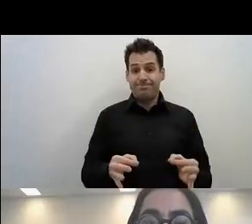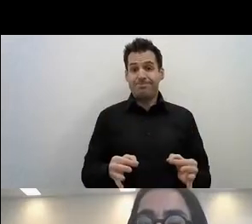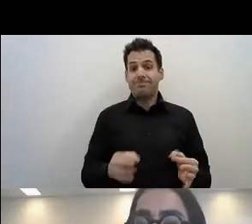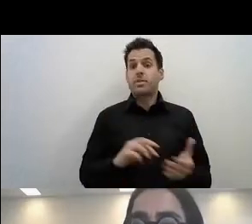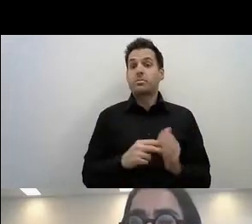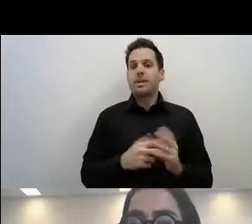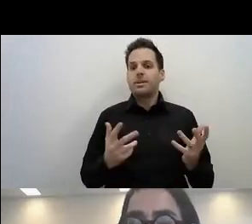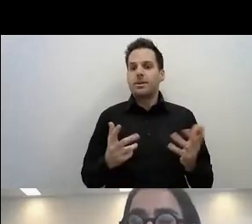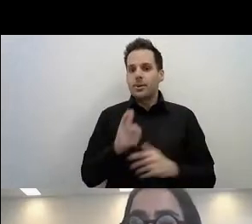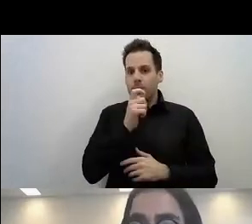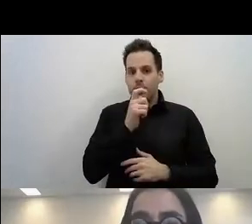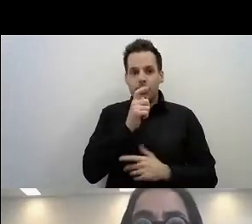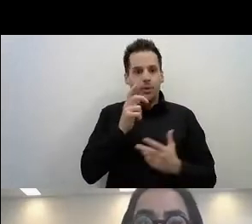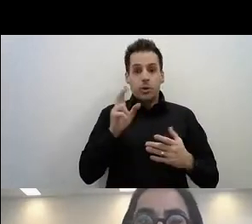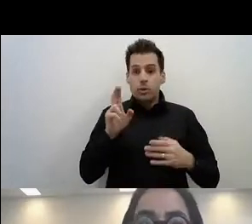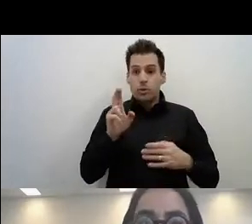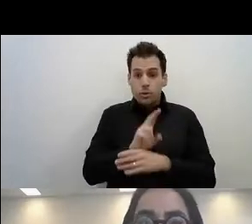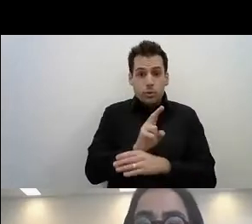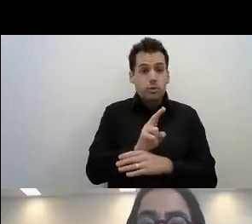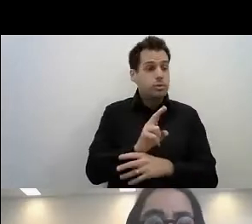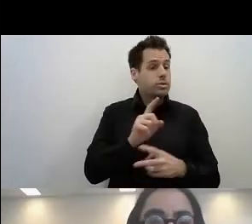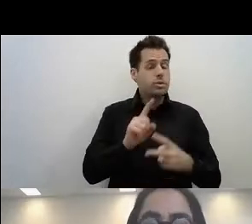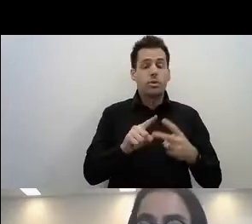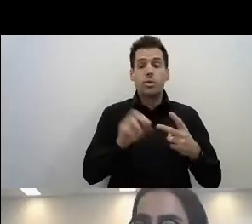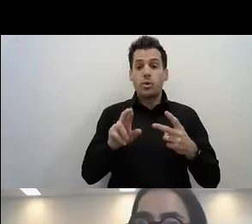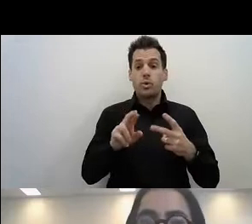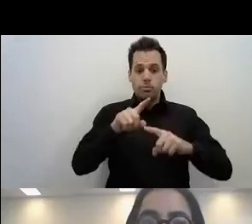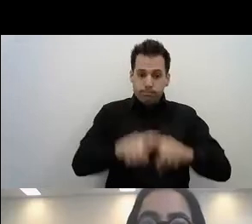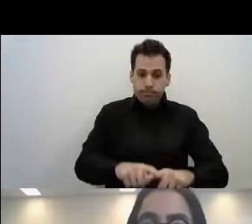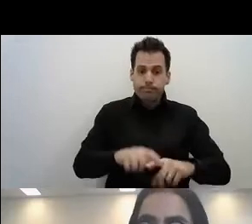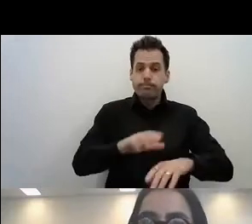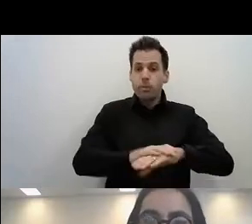people with disabilities who rely upon service animals or those animals have been trained to